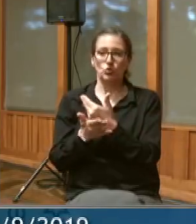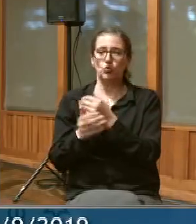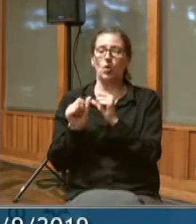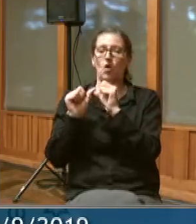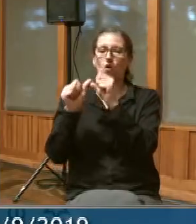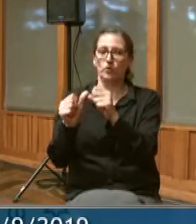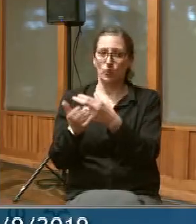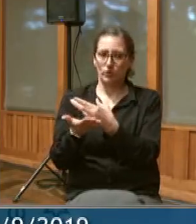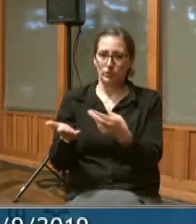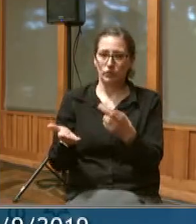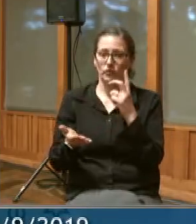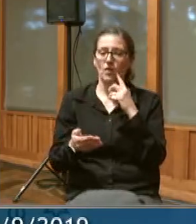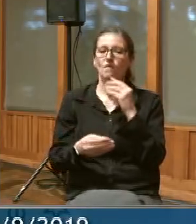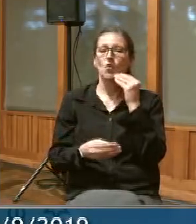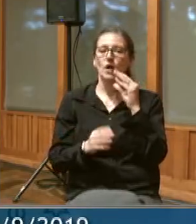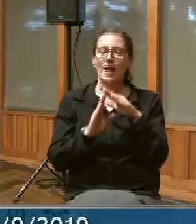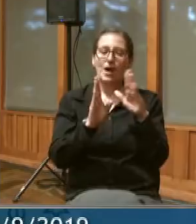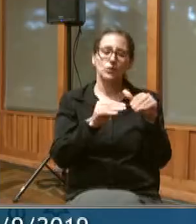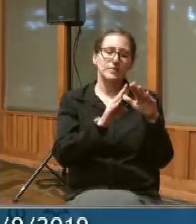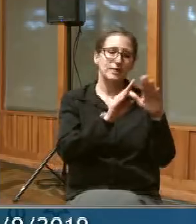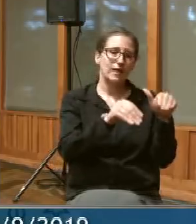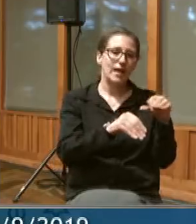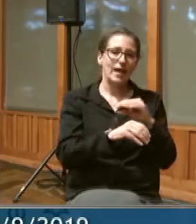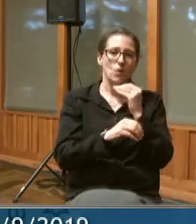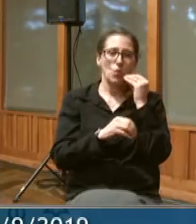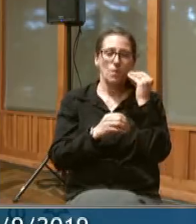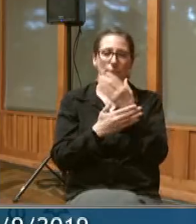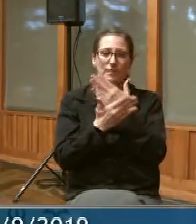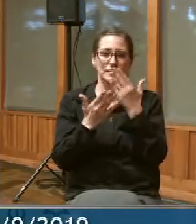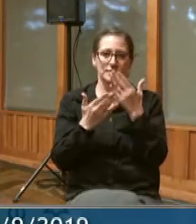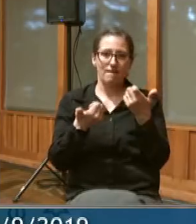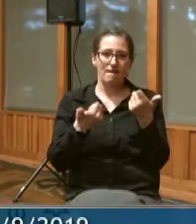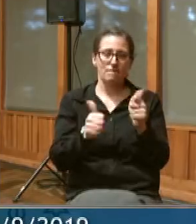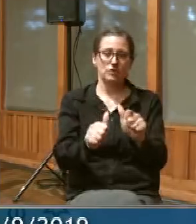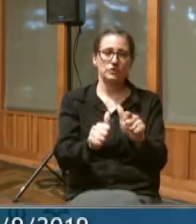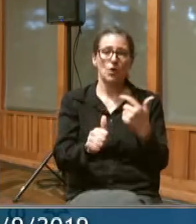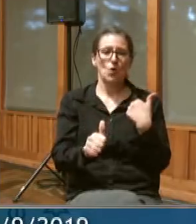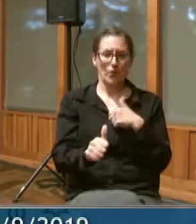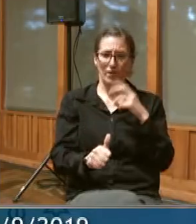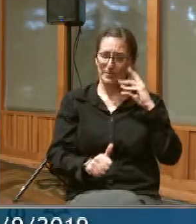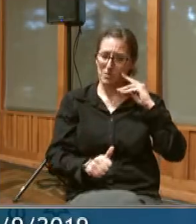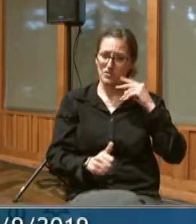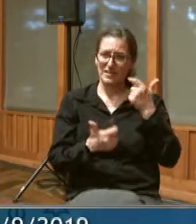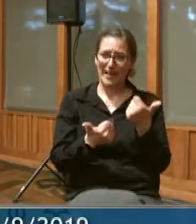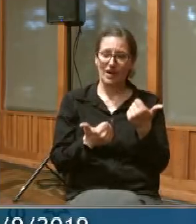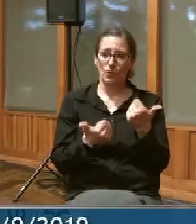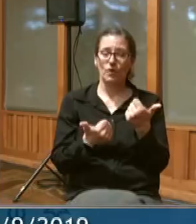THIS BY ALLOCATING OVER $10 MILLION IN ONE TIME AND NEW ONGOING RESOURCES TOWARDS HOUSING AND HOMELESS EFFORTS.